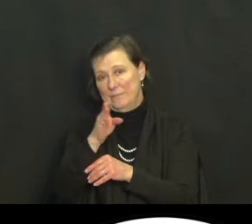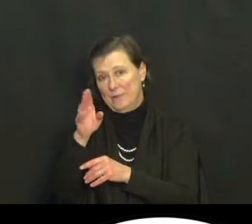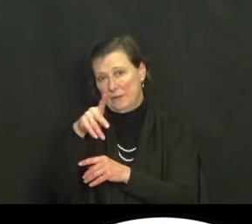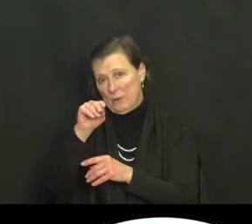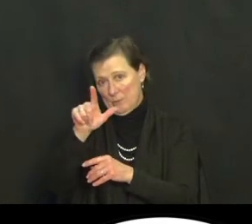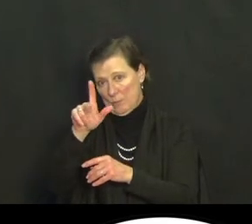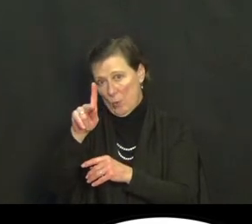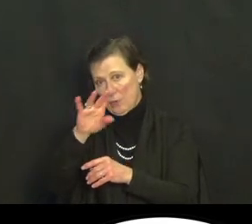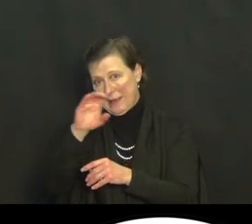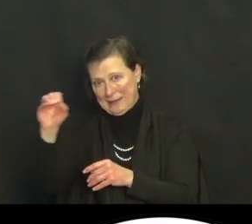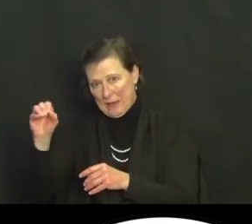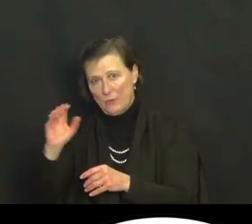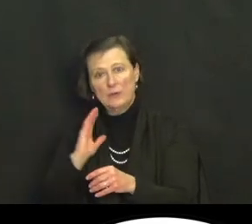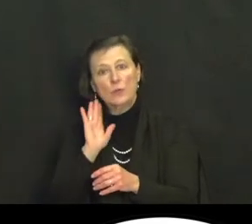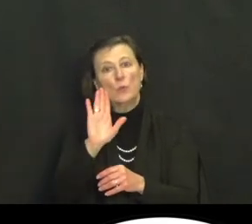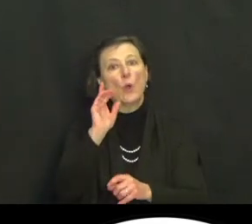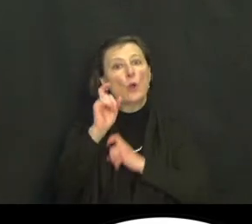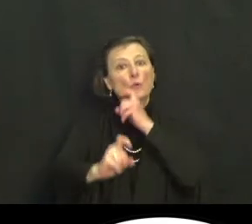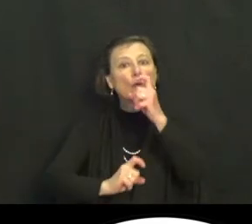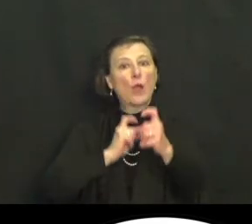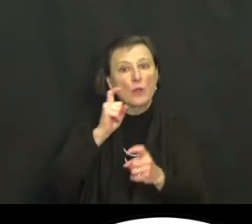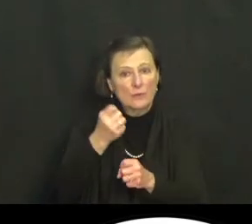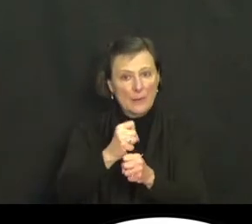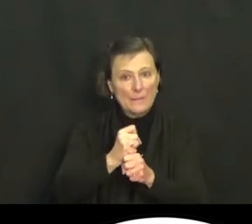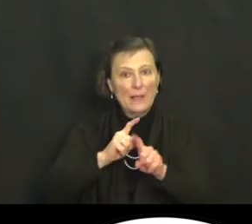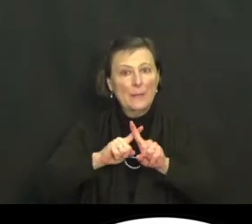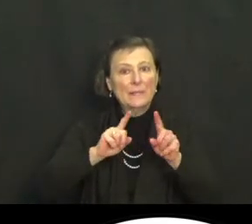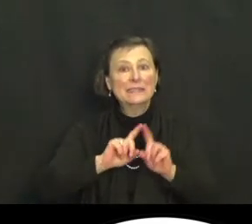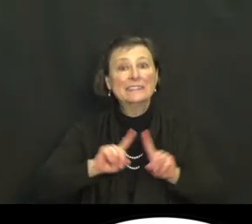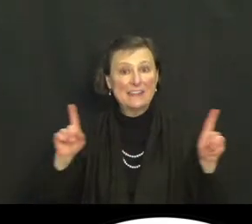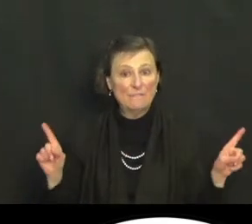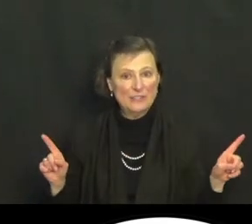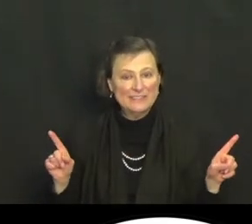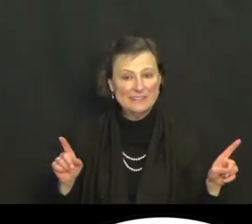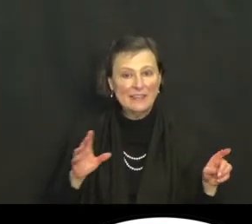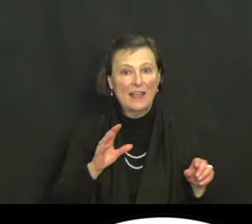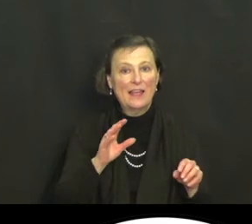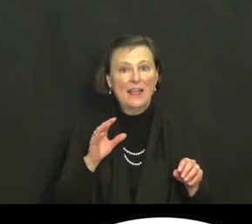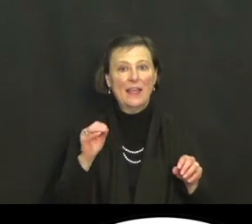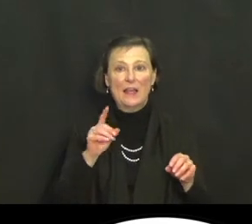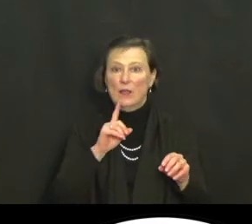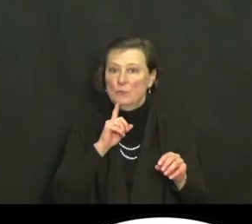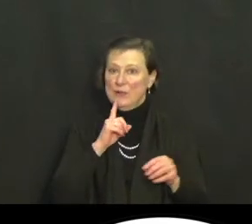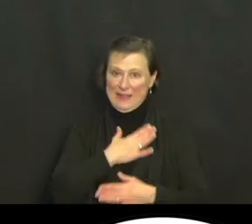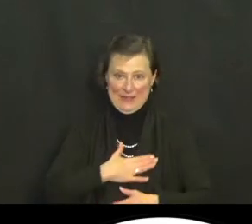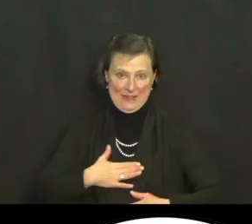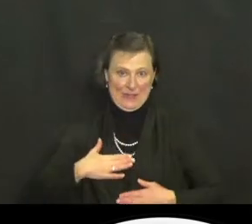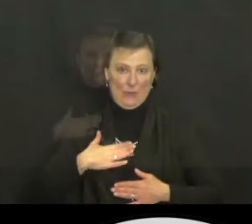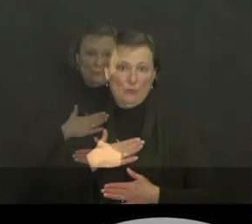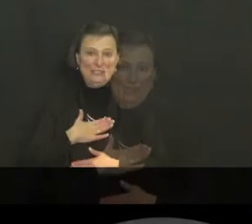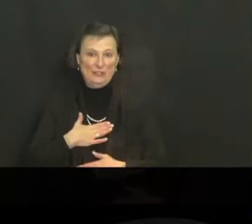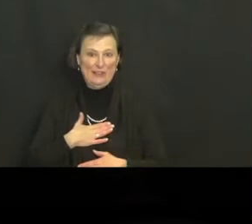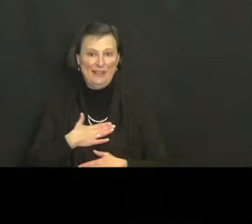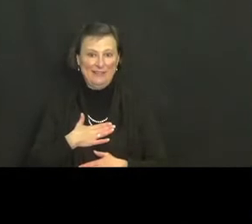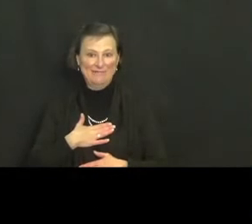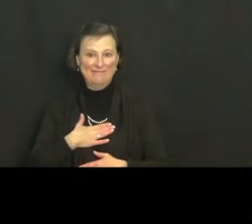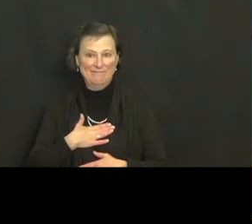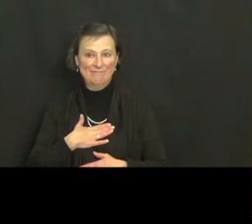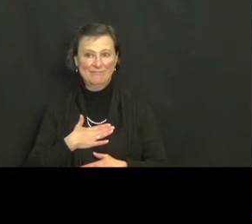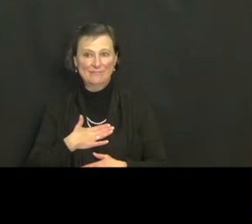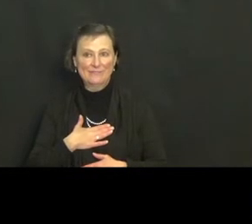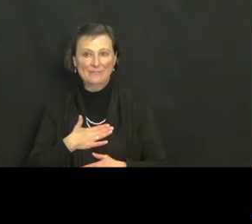Your contributions make a difference and are greatly appreciated.